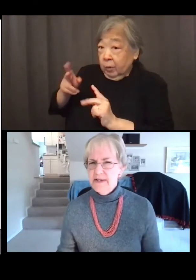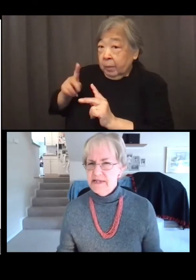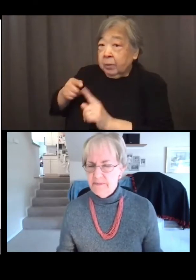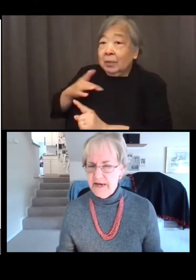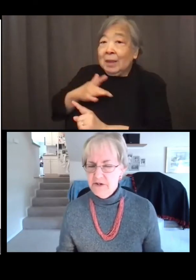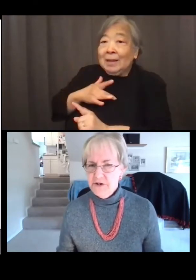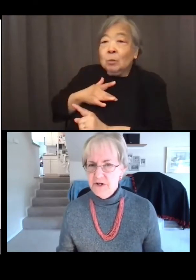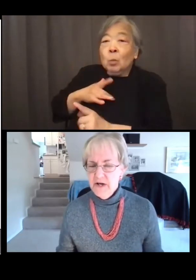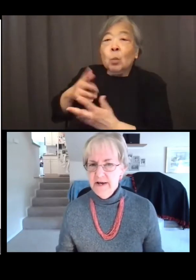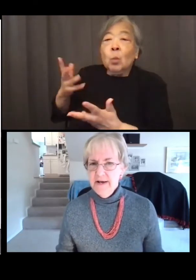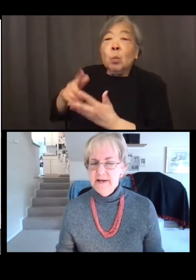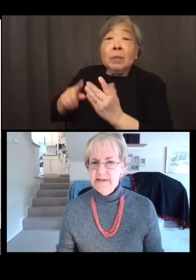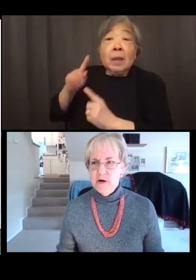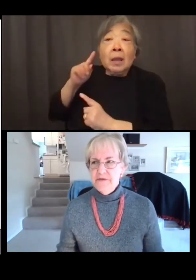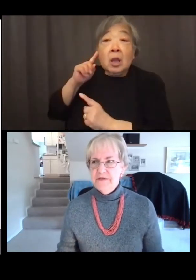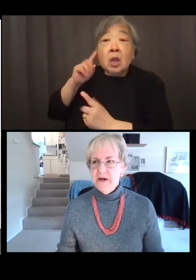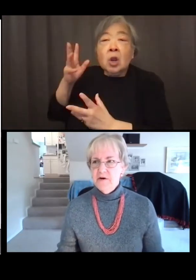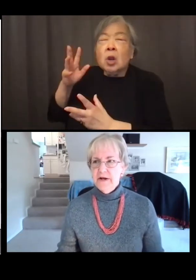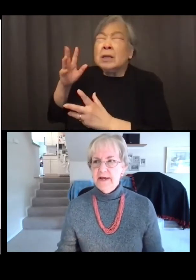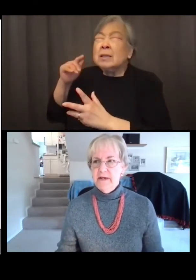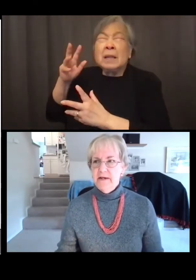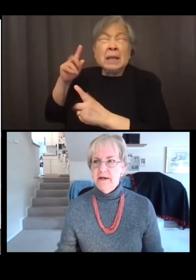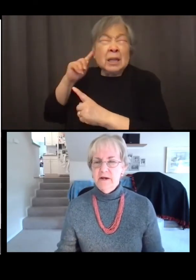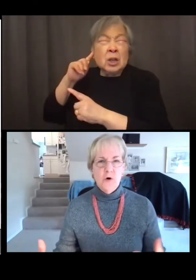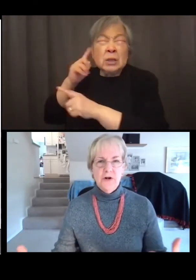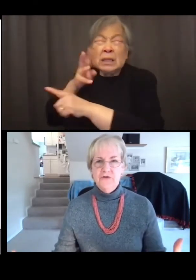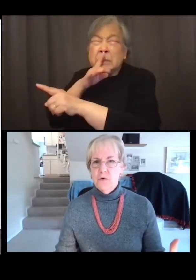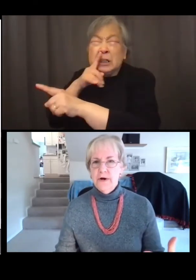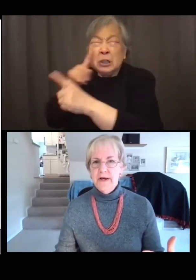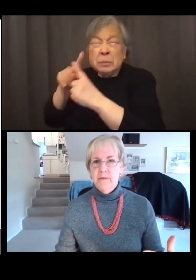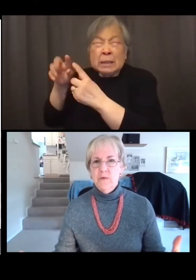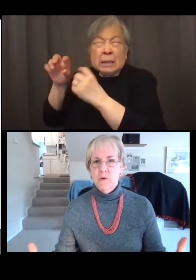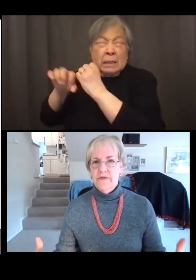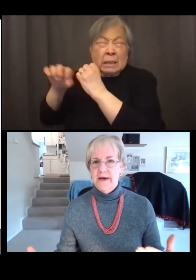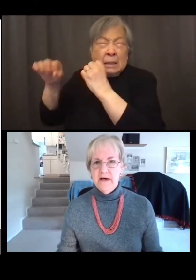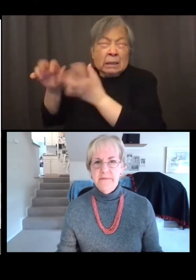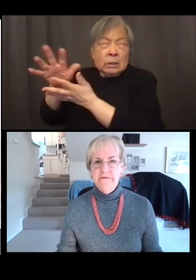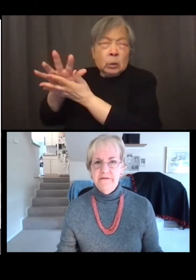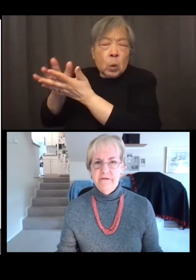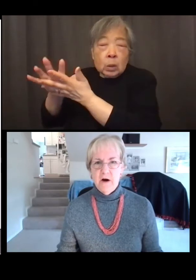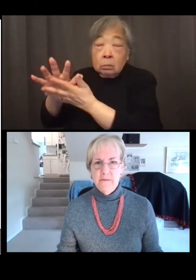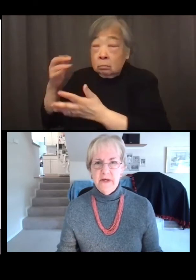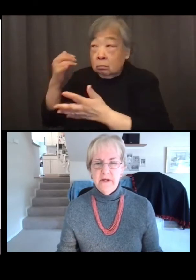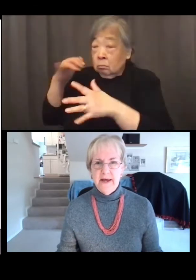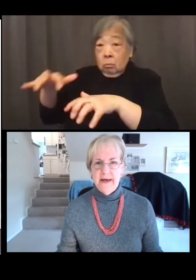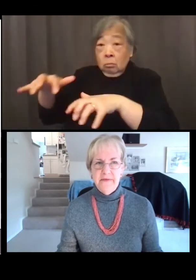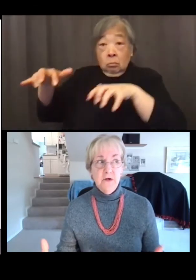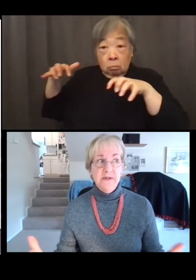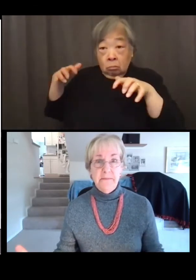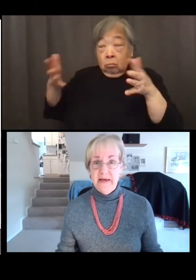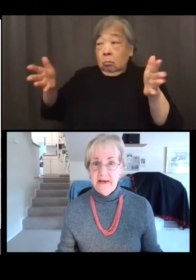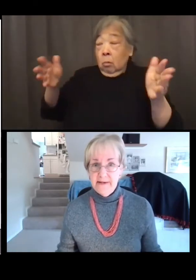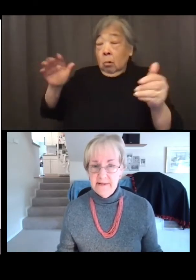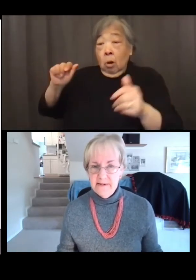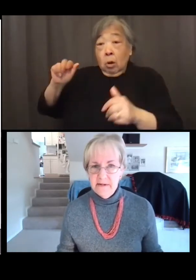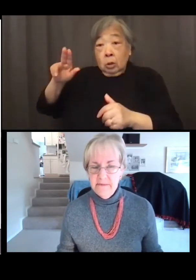speech, so if they are in an auditorium or that type of environment, and they use a PA